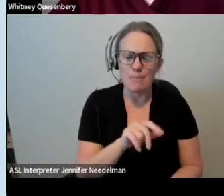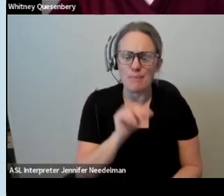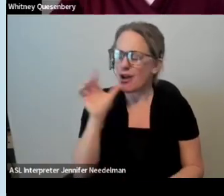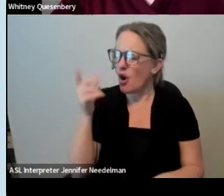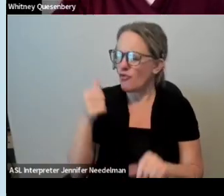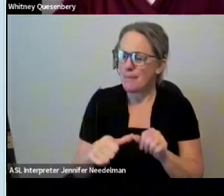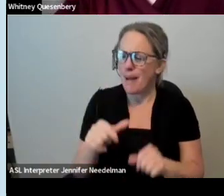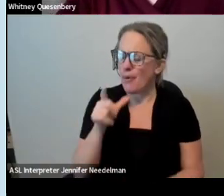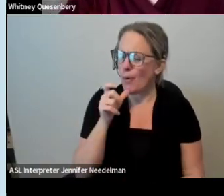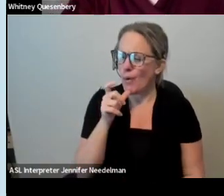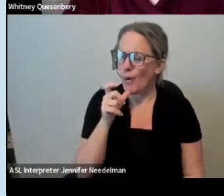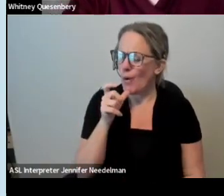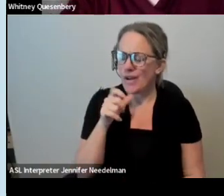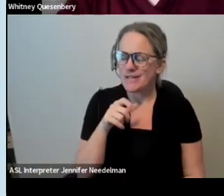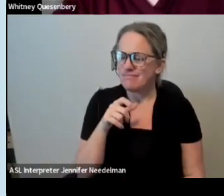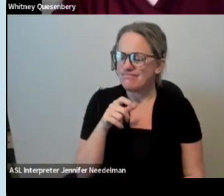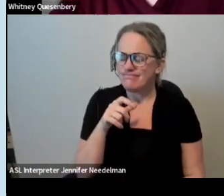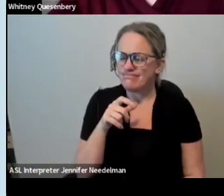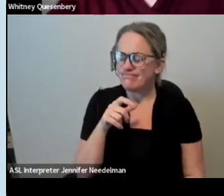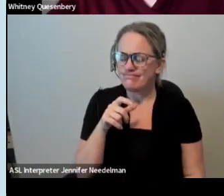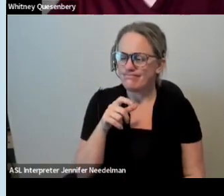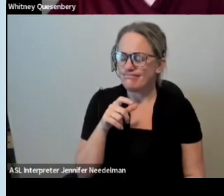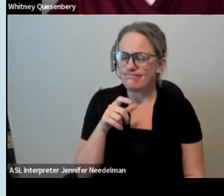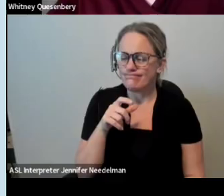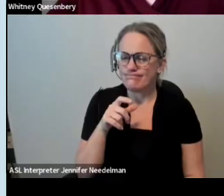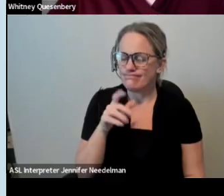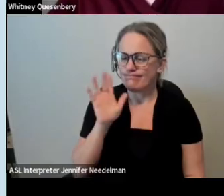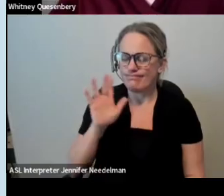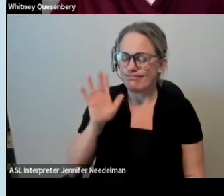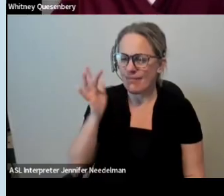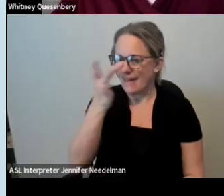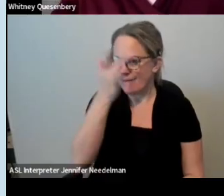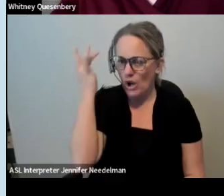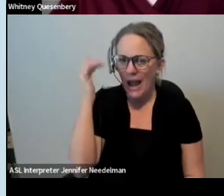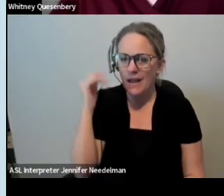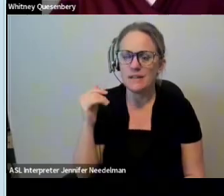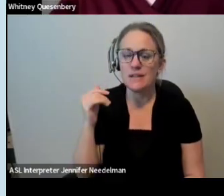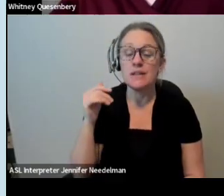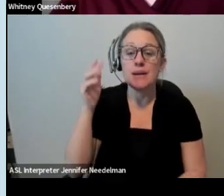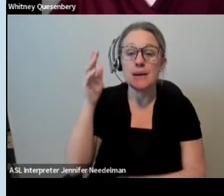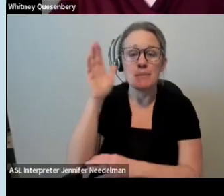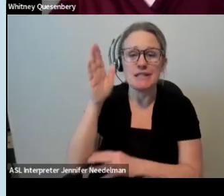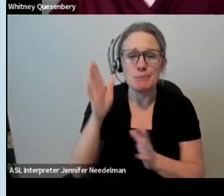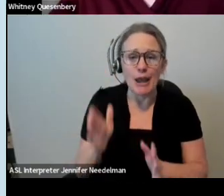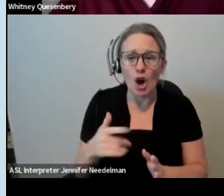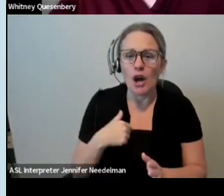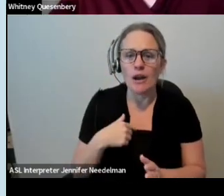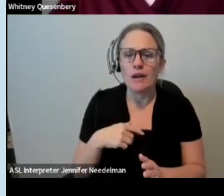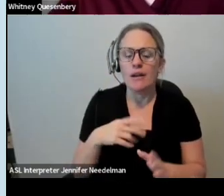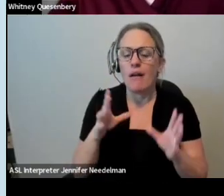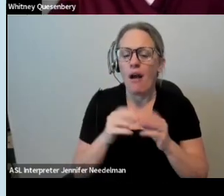I've long lost the slides if I ever had them. But a speaker at a conference I was attending said,